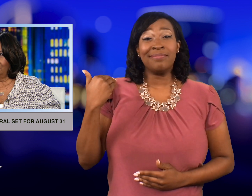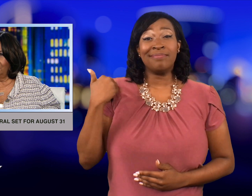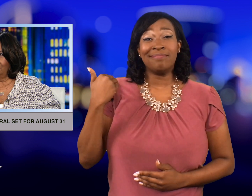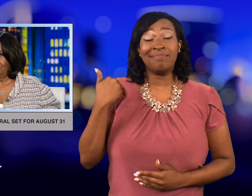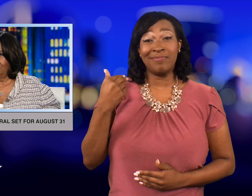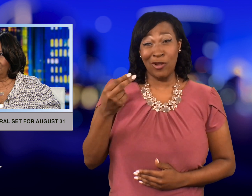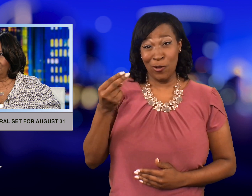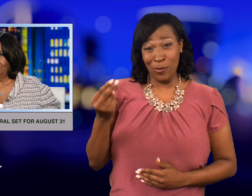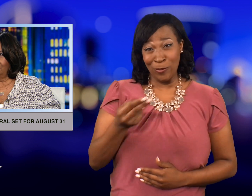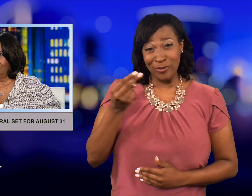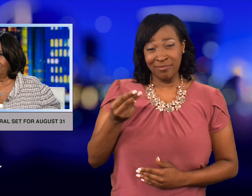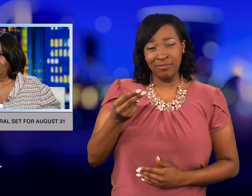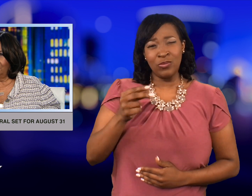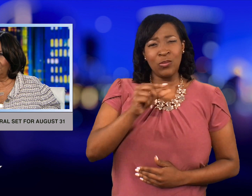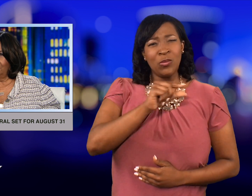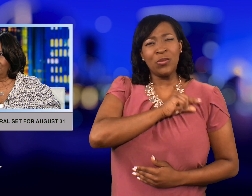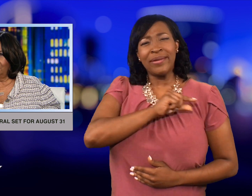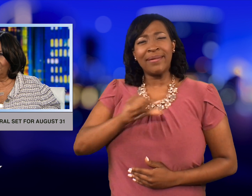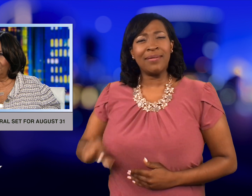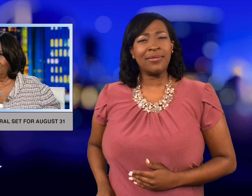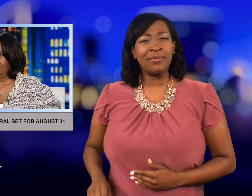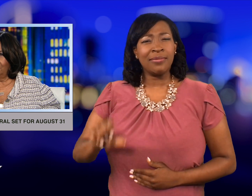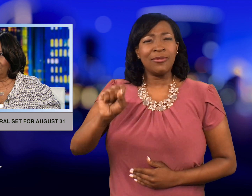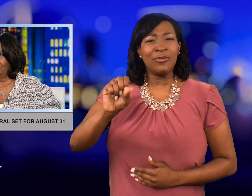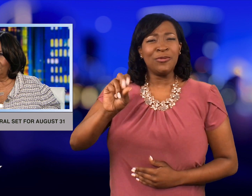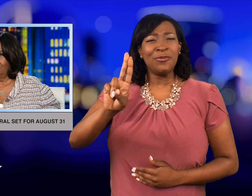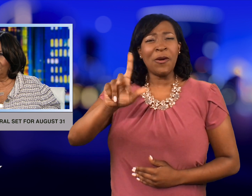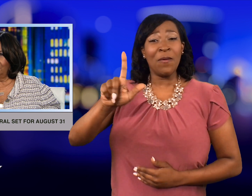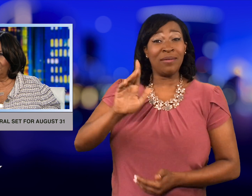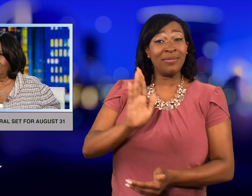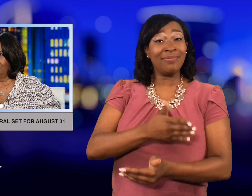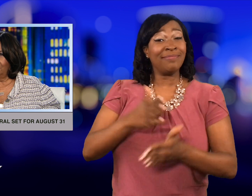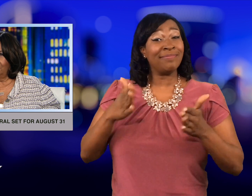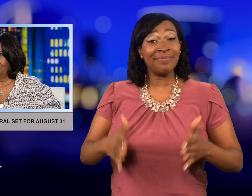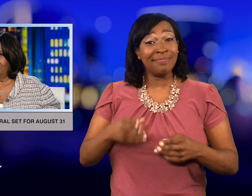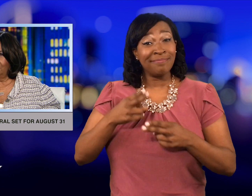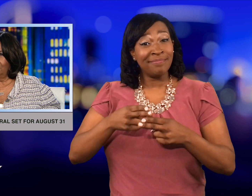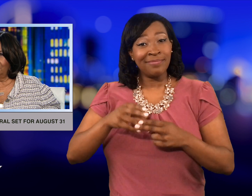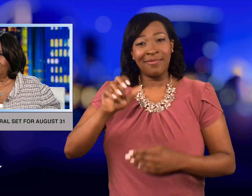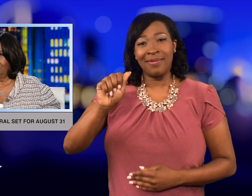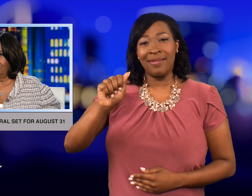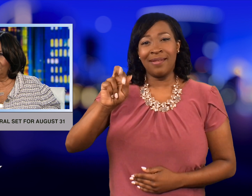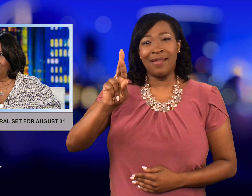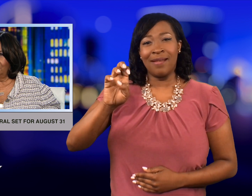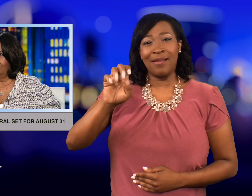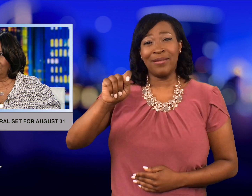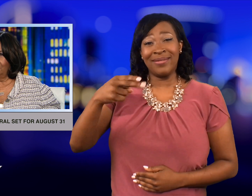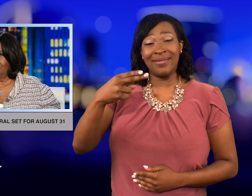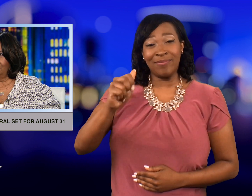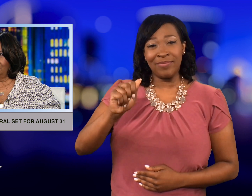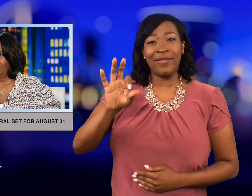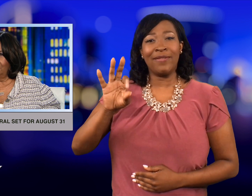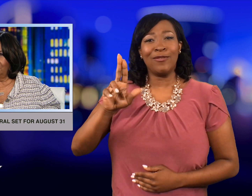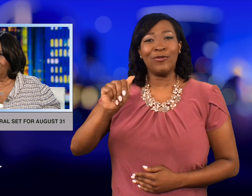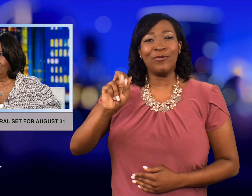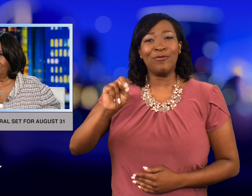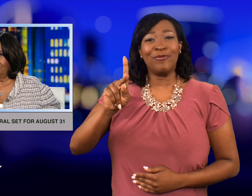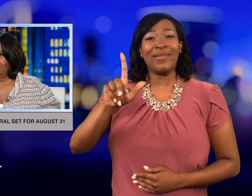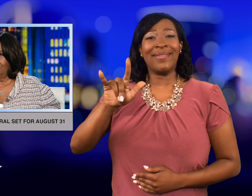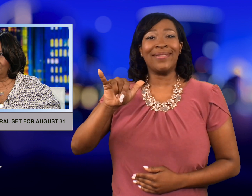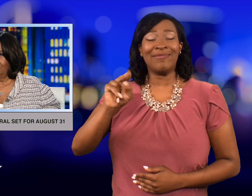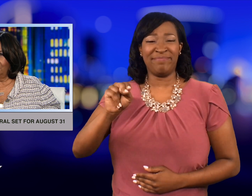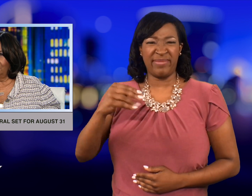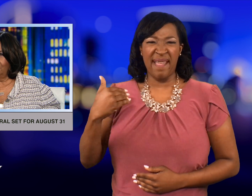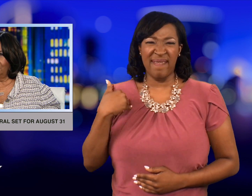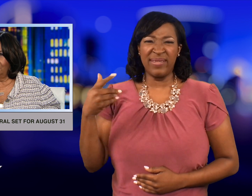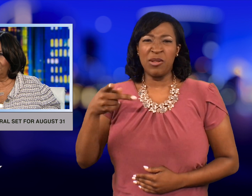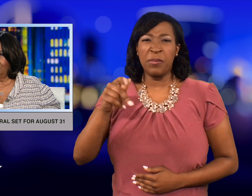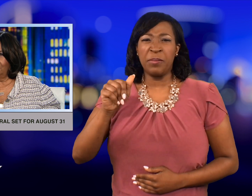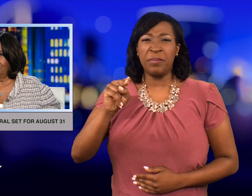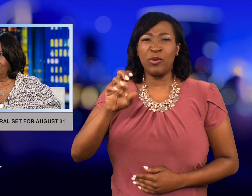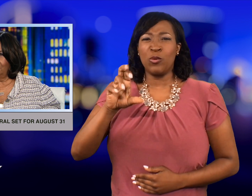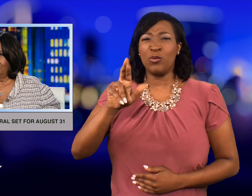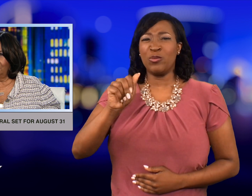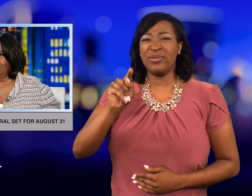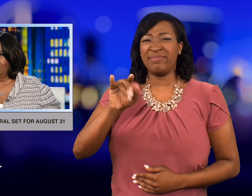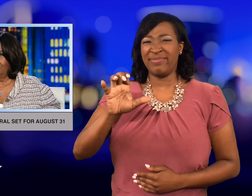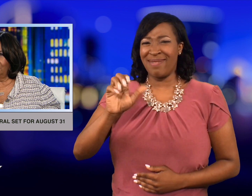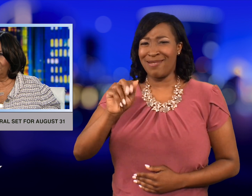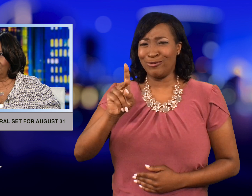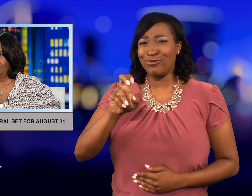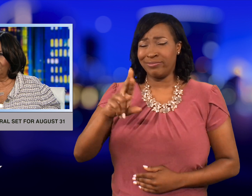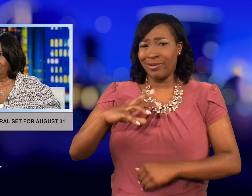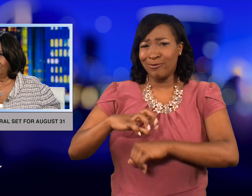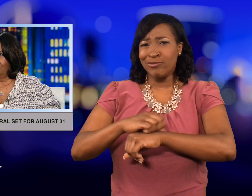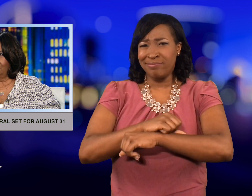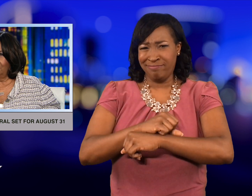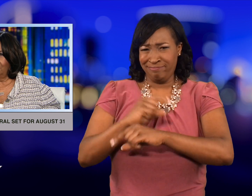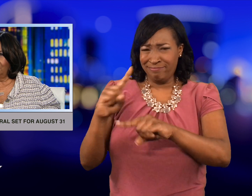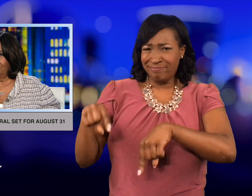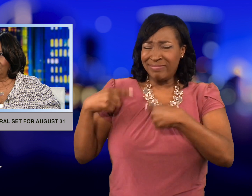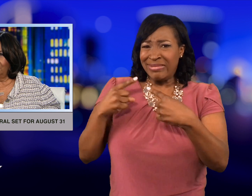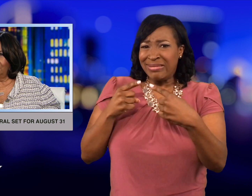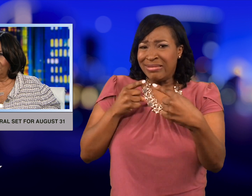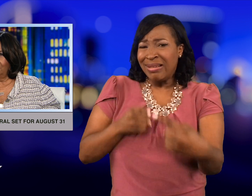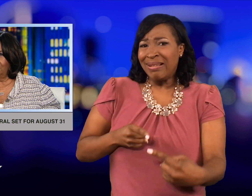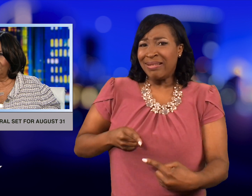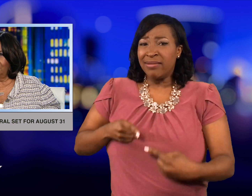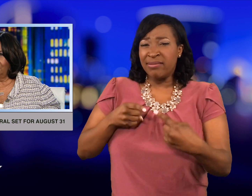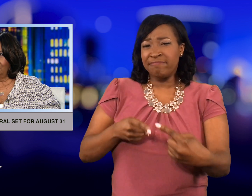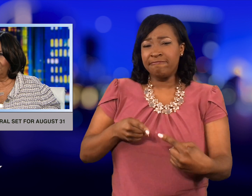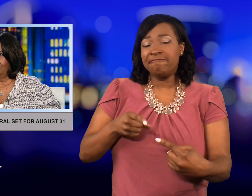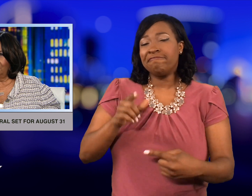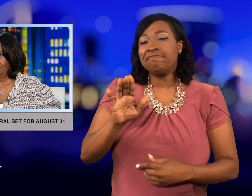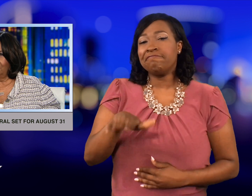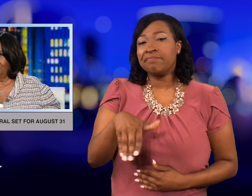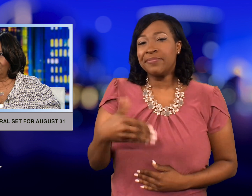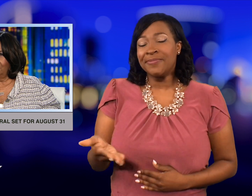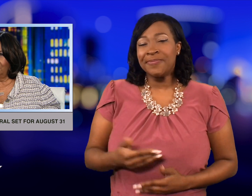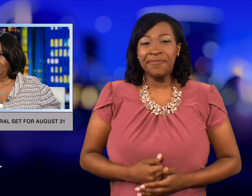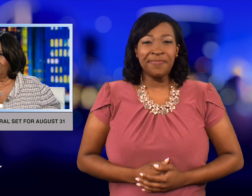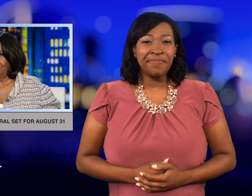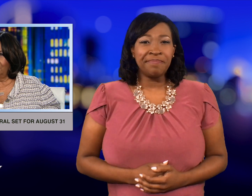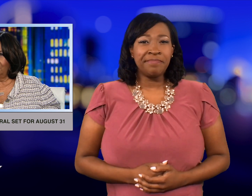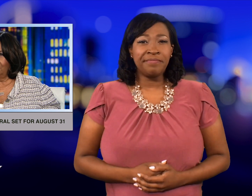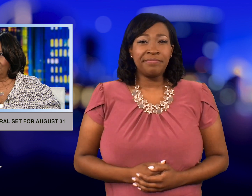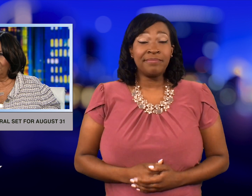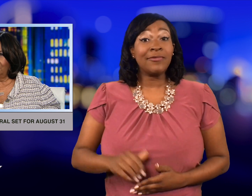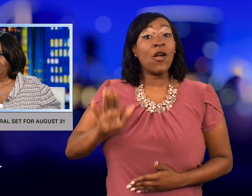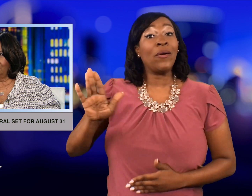The Queen of Soul Aretha Franklin died Thursday after a battle with pancreatic cancer.